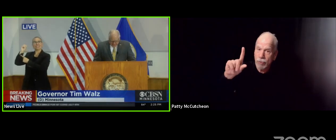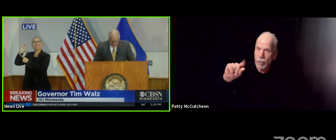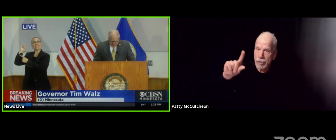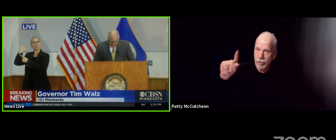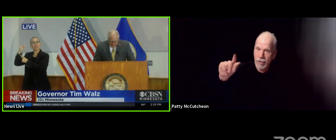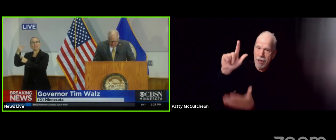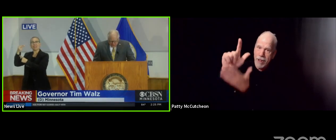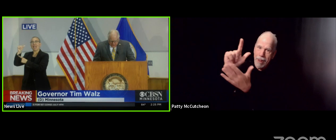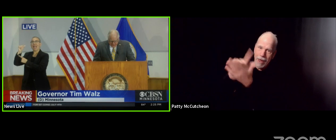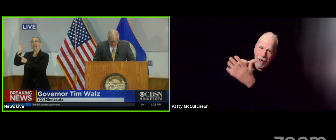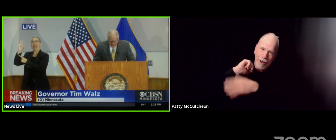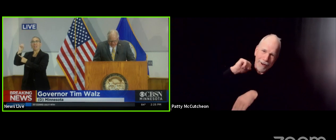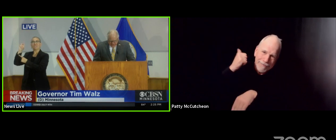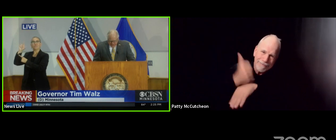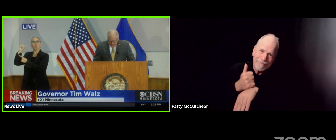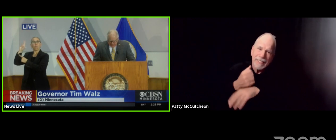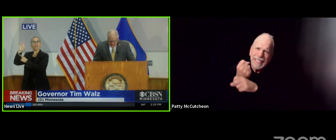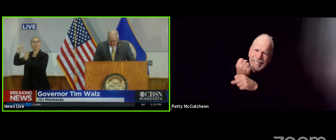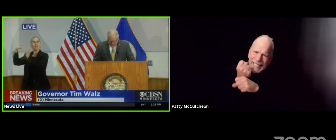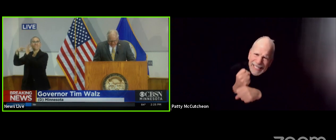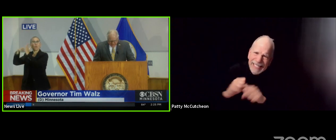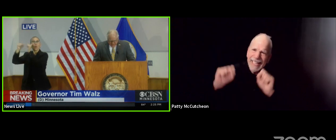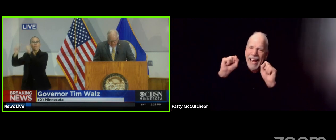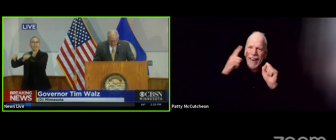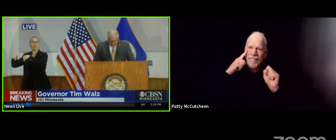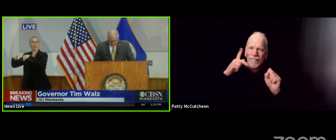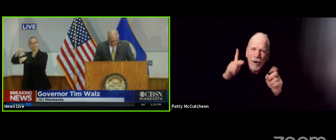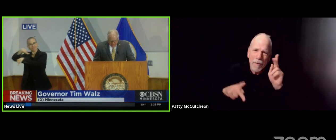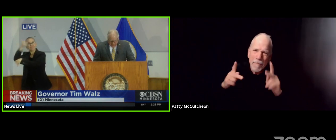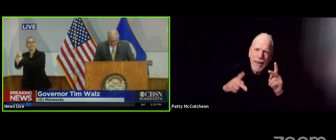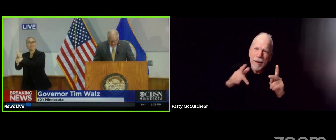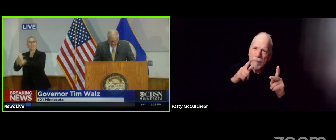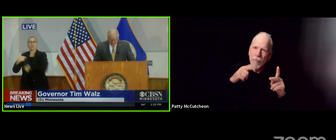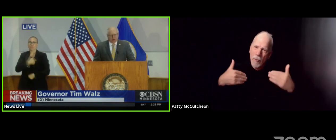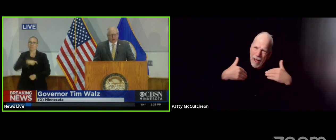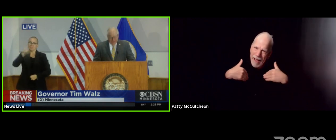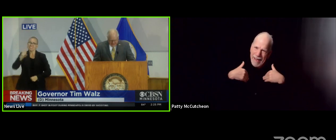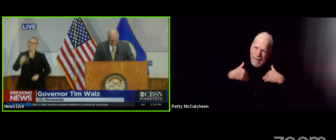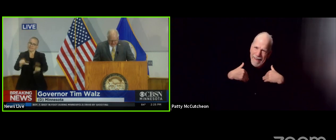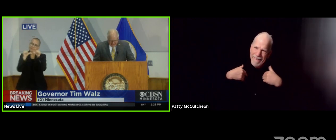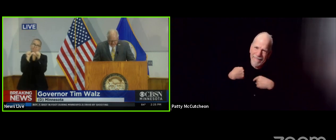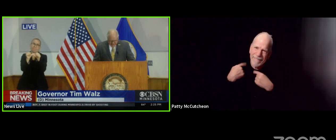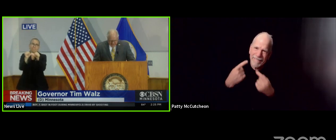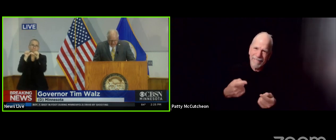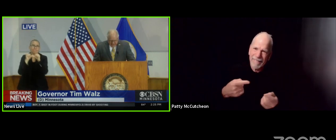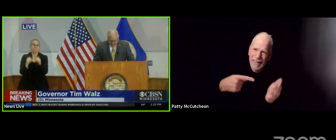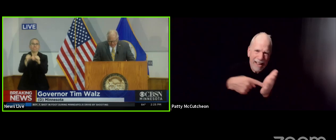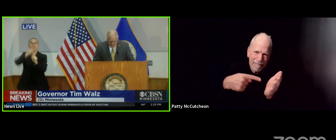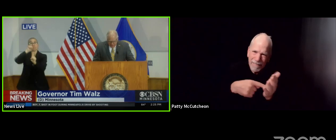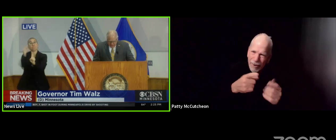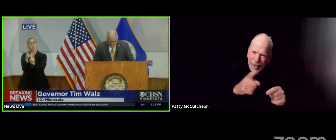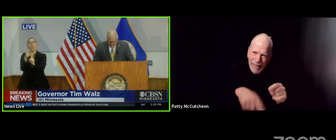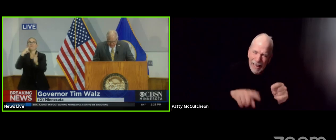INSULIN. ^ WHEREAS, WE MUST CONTINUE TO FIGHT FOR ACCESS TO AFFORDABLE PRESCRIPTION DRUGS IN HEALTHCARE IN ALEC'S NAME. NOW, THEREFORE, I U TIM WALZ,